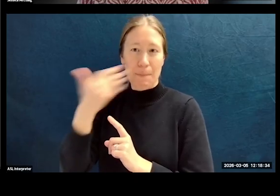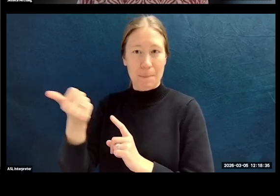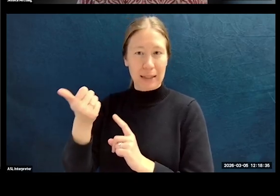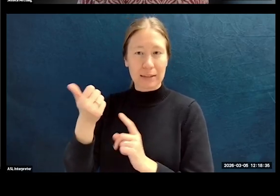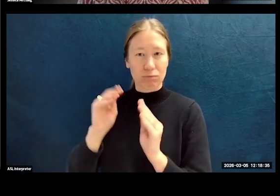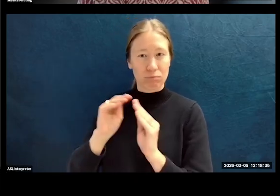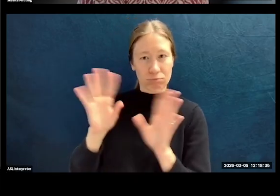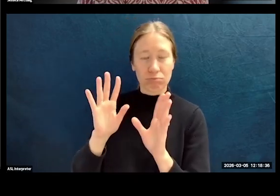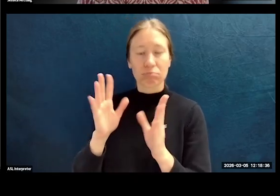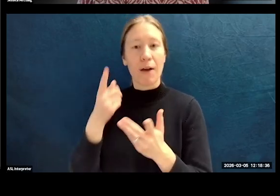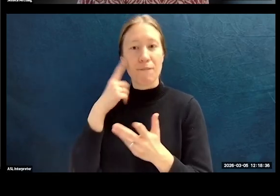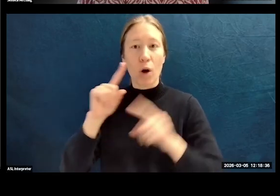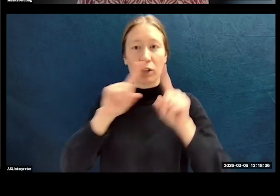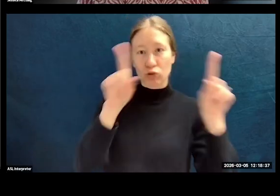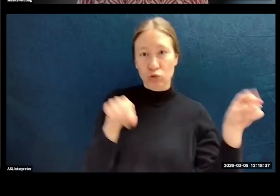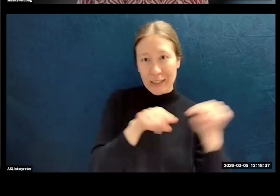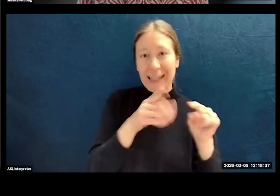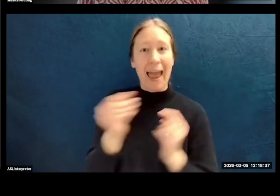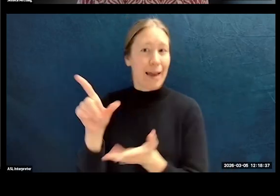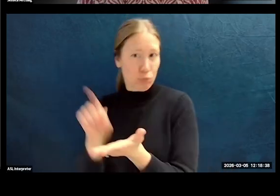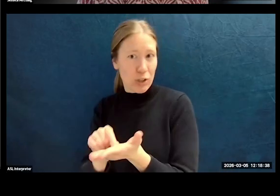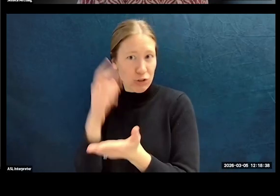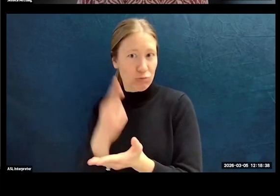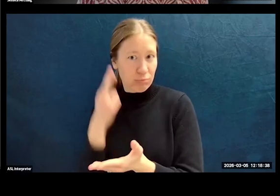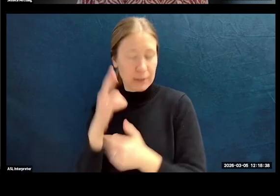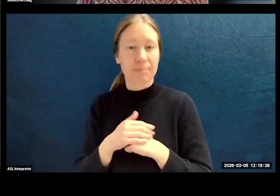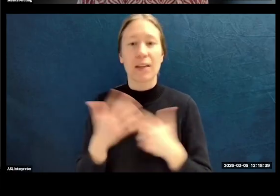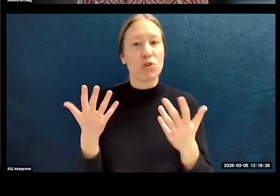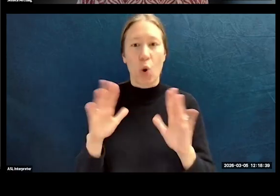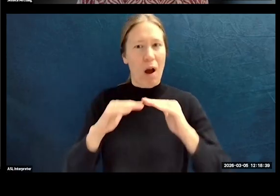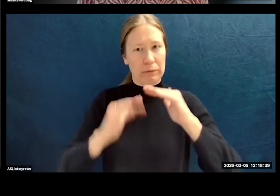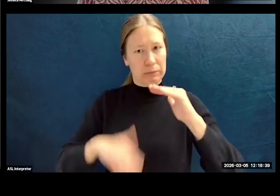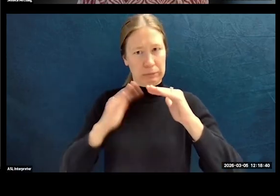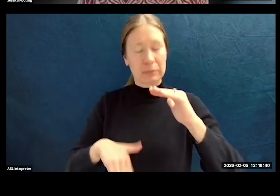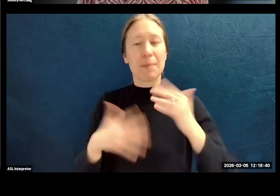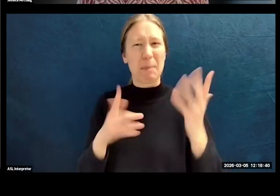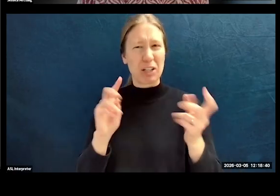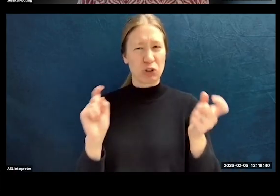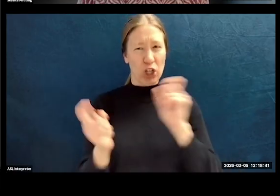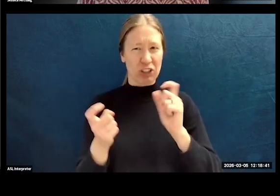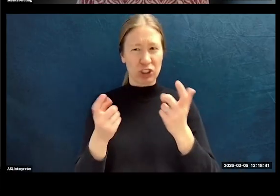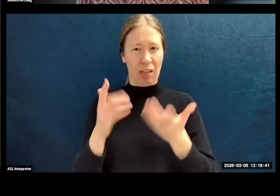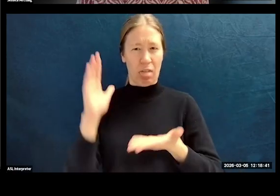So, I wouldn't wanna downsample below that because it might actually change the visual quality and clarity of the file.